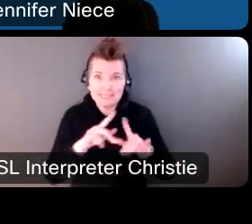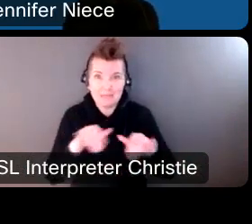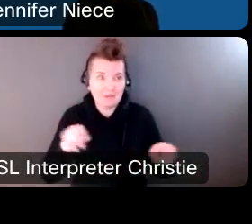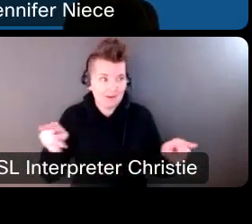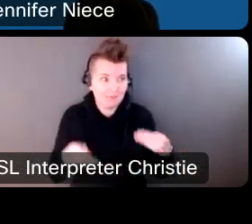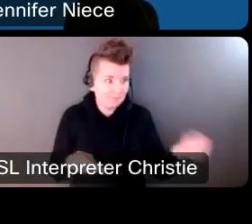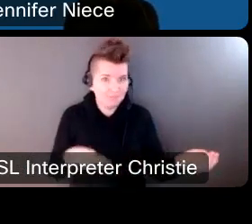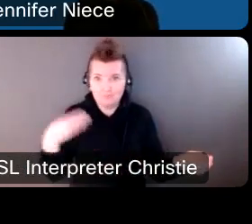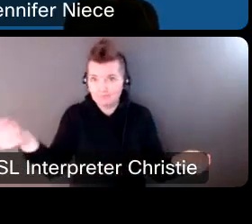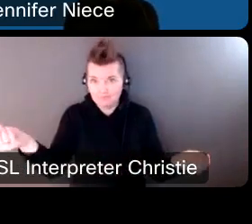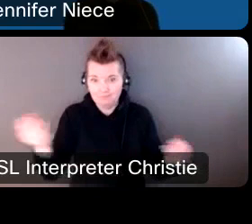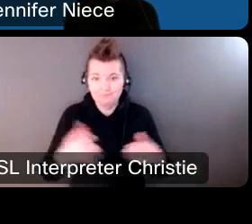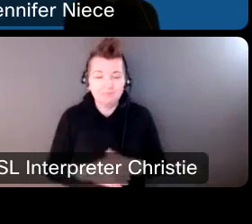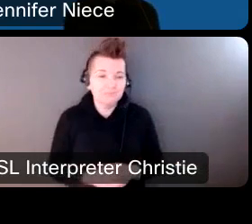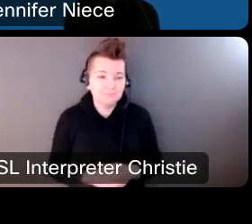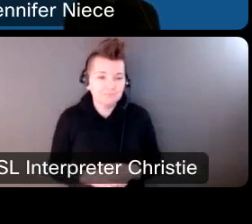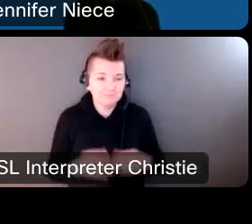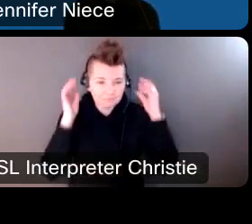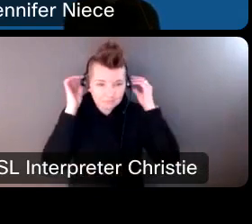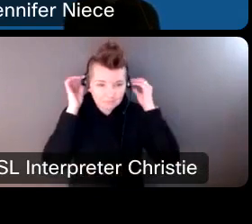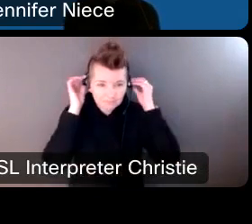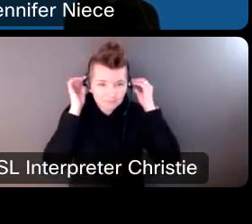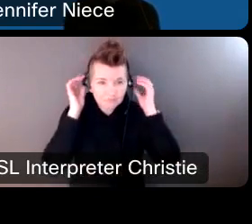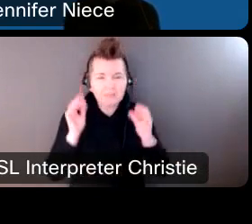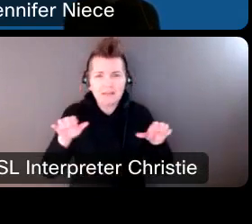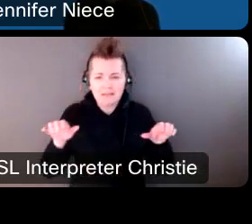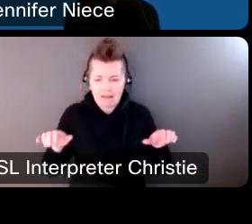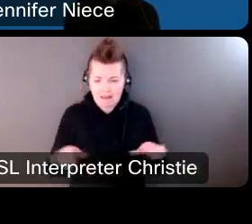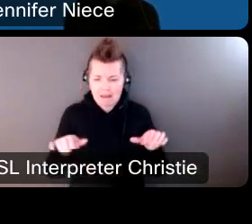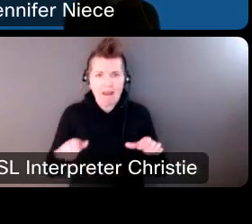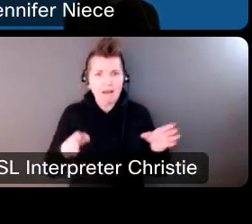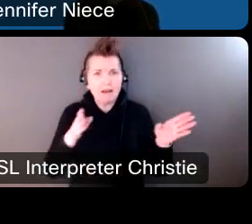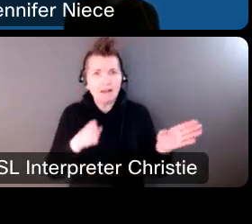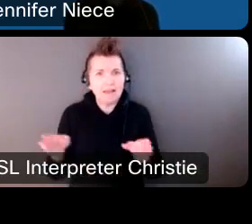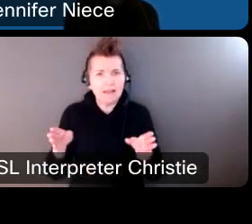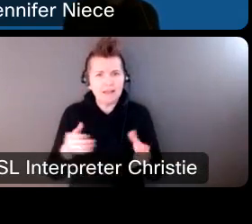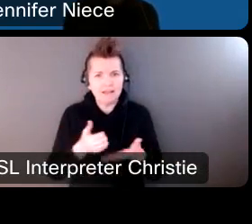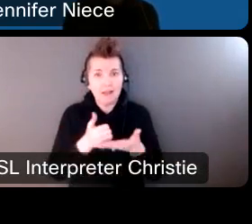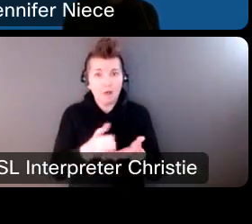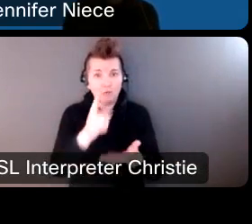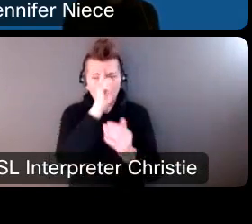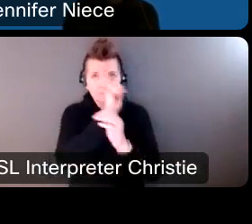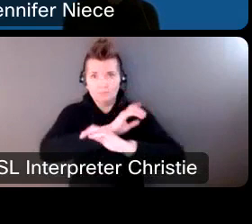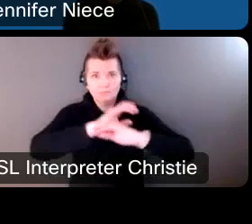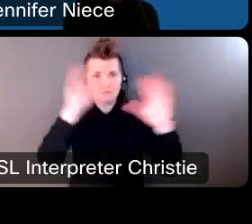To give you a picture of the action plan and all the various pieces it includes, I will